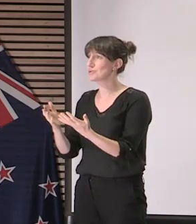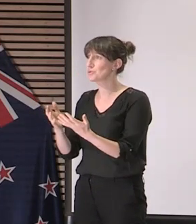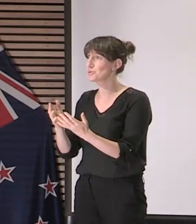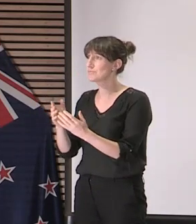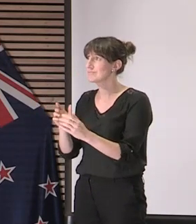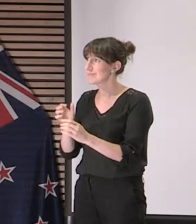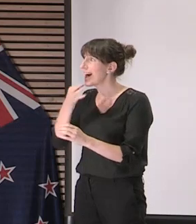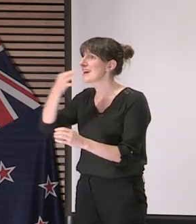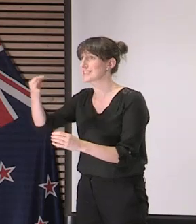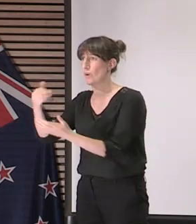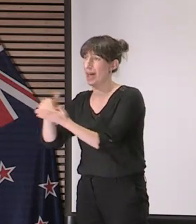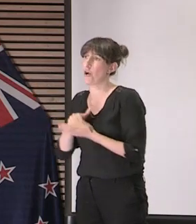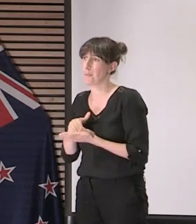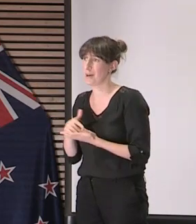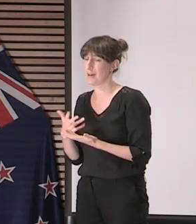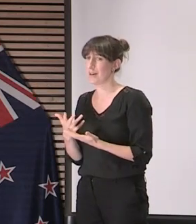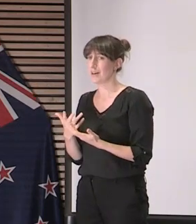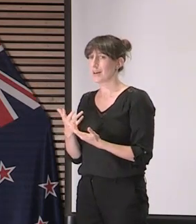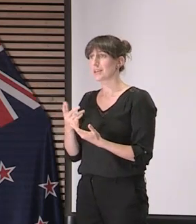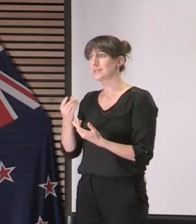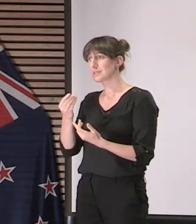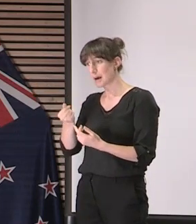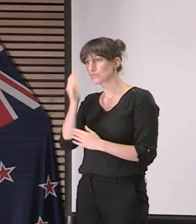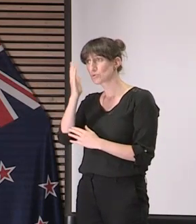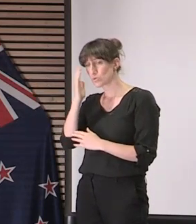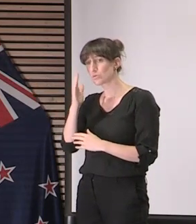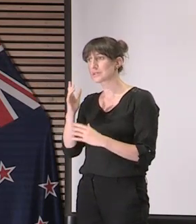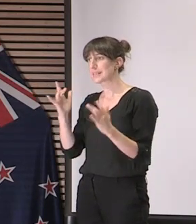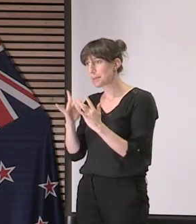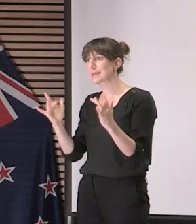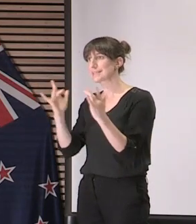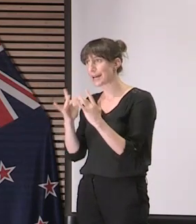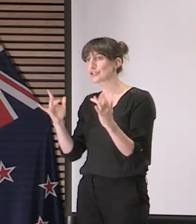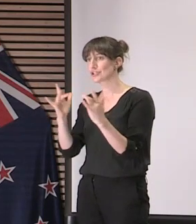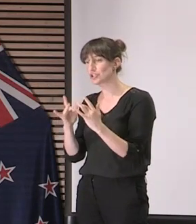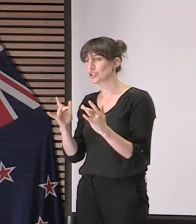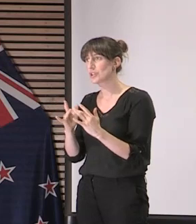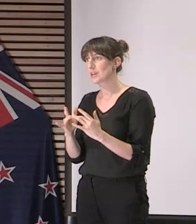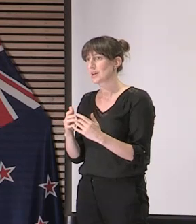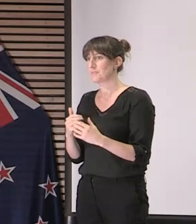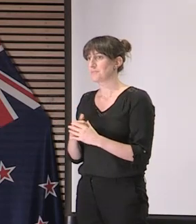schools are still available online and through phoning and